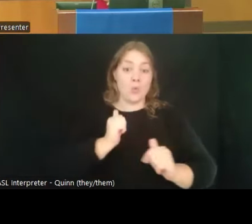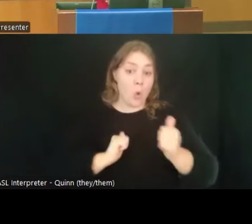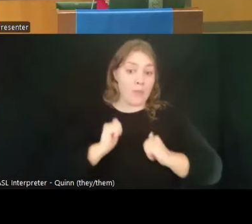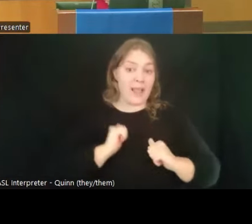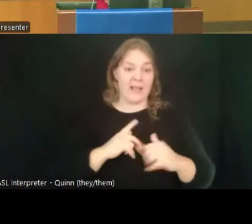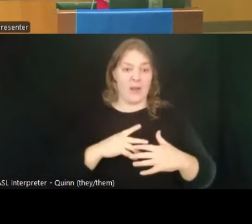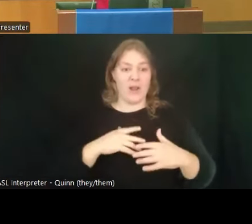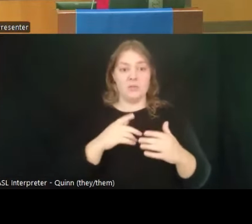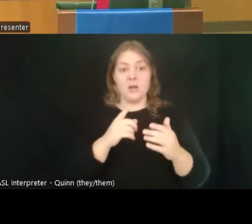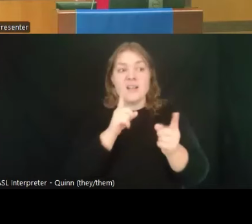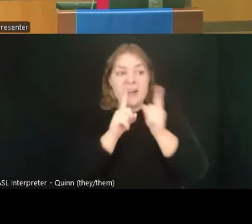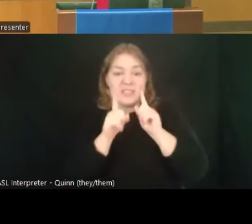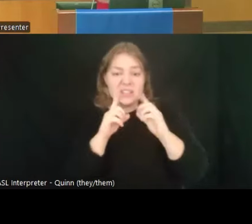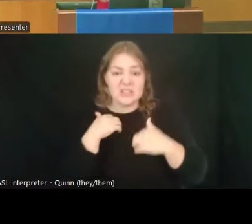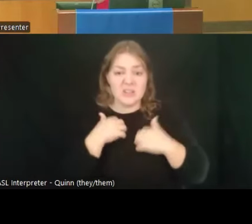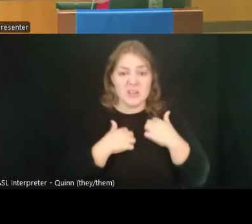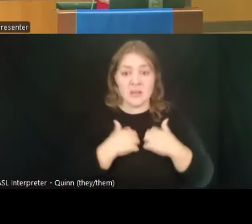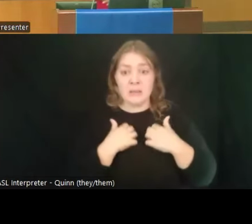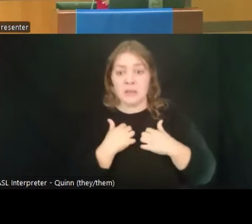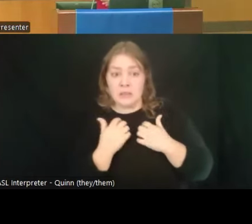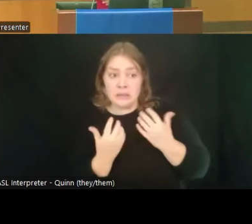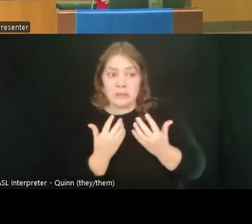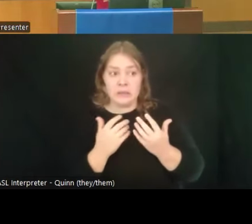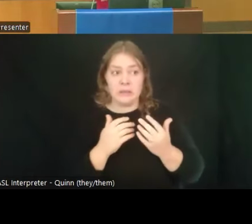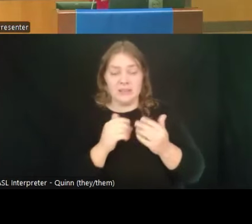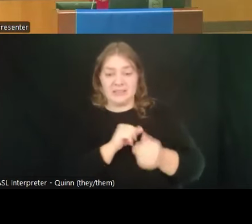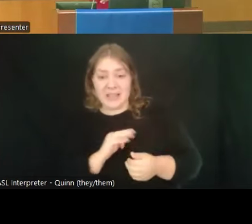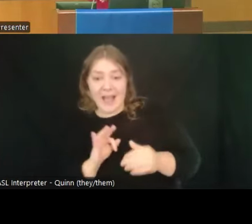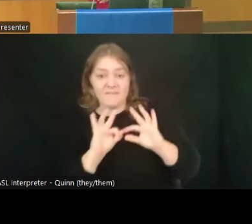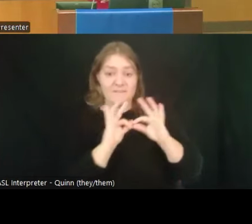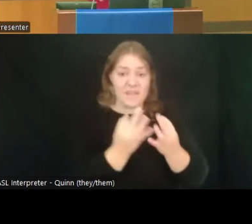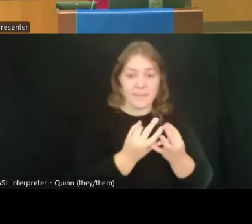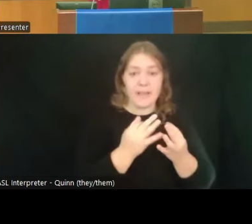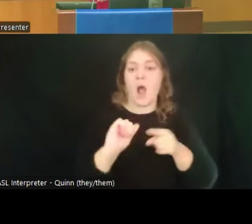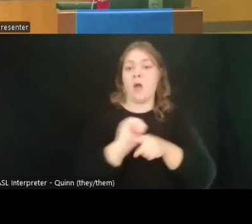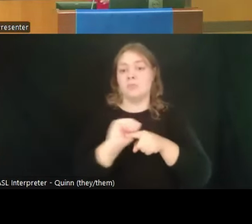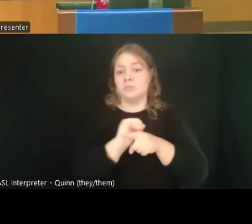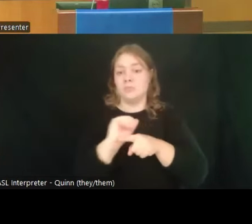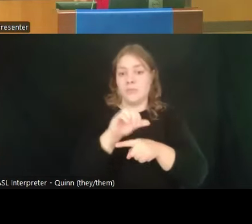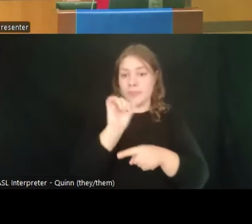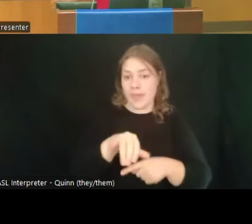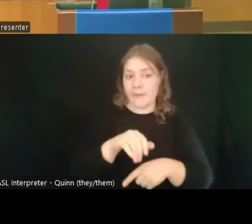conversations between staff and with families so that was a very experienced good experience that